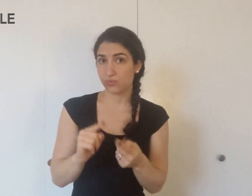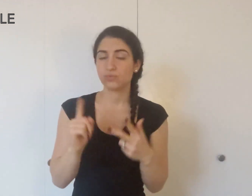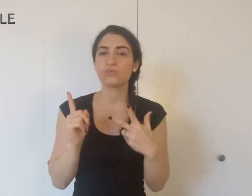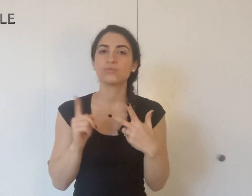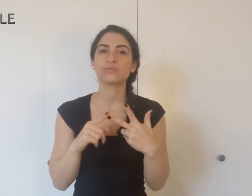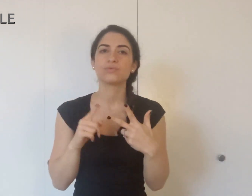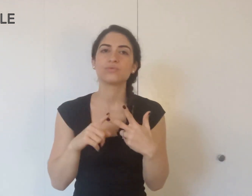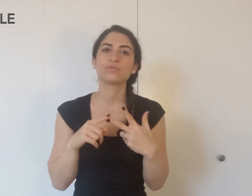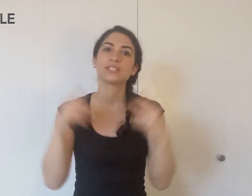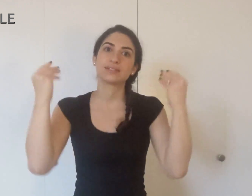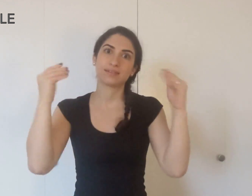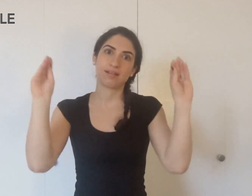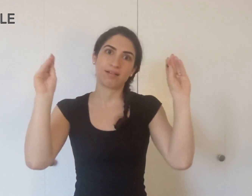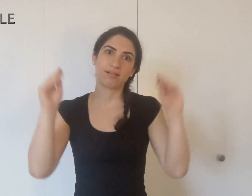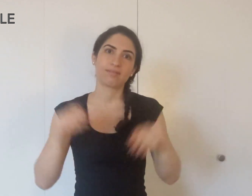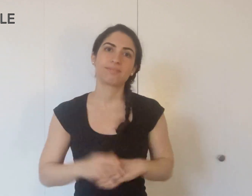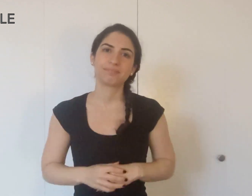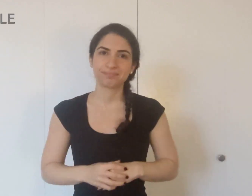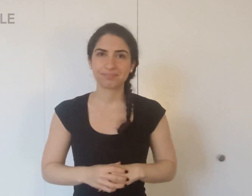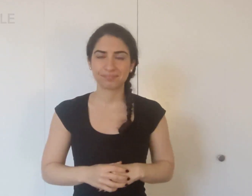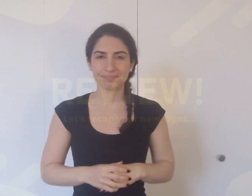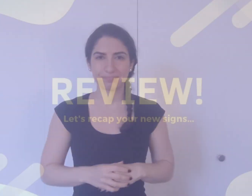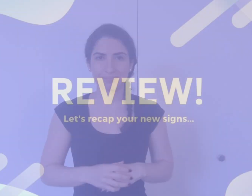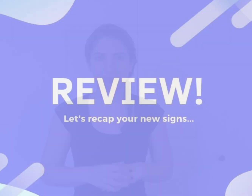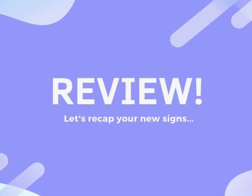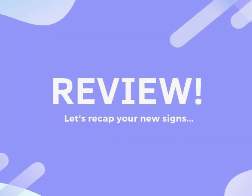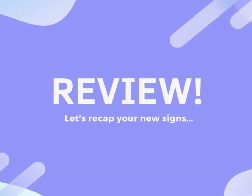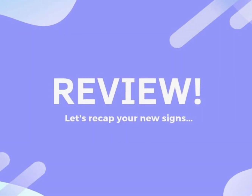COST-REDUCED, SALE.